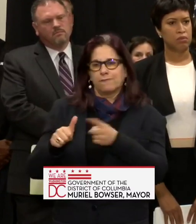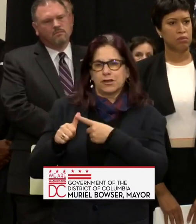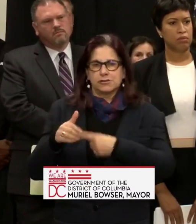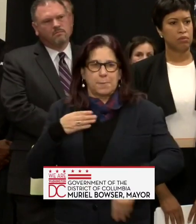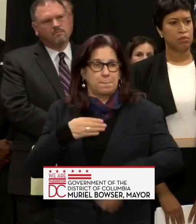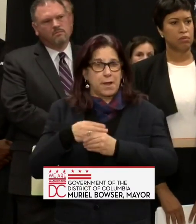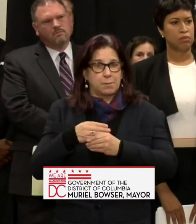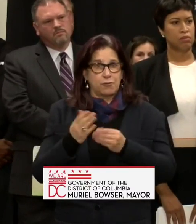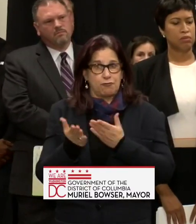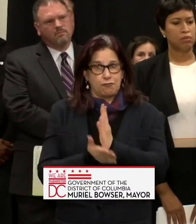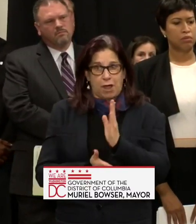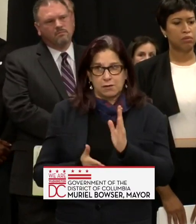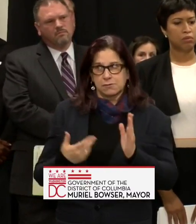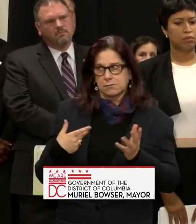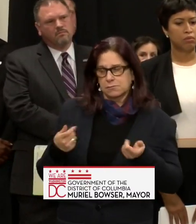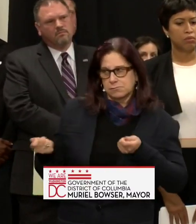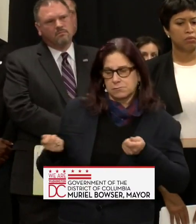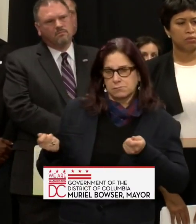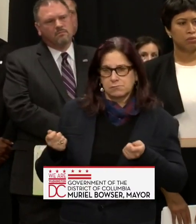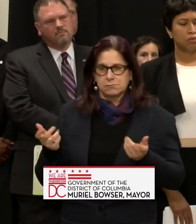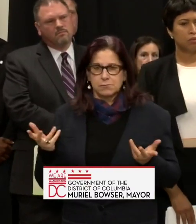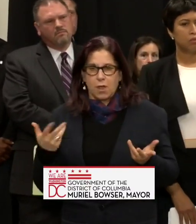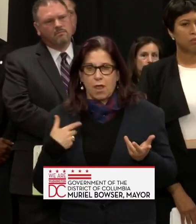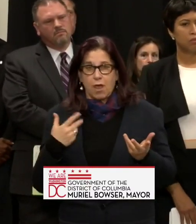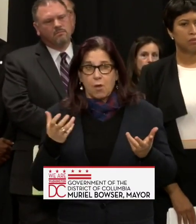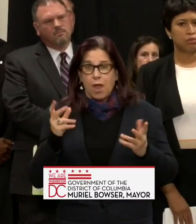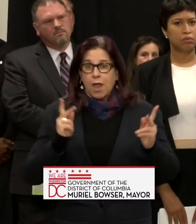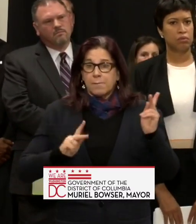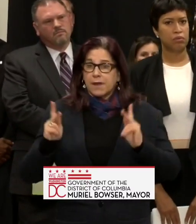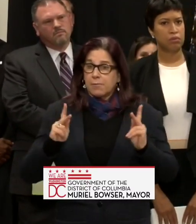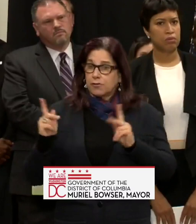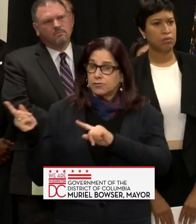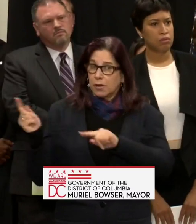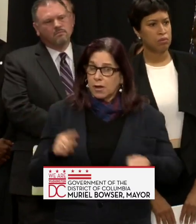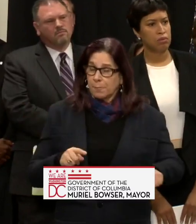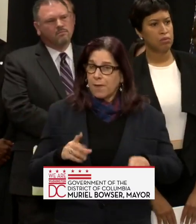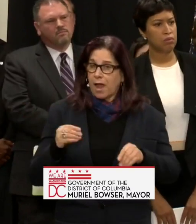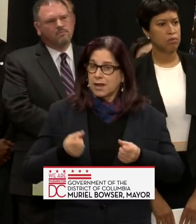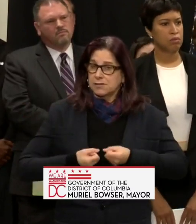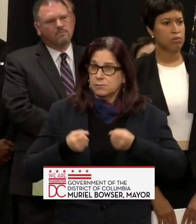PEOPLE CAN COME, EXPRESS THEIR RIGHTS PEACEFULLY AND LAWFULLY,